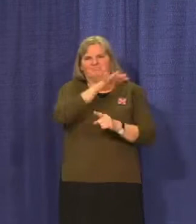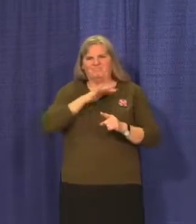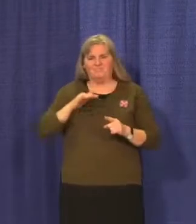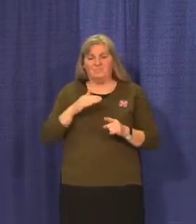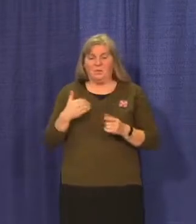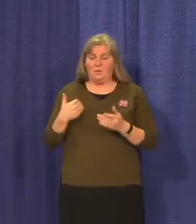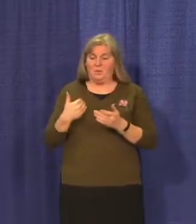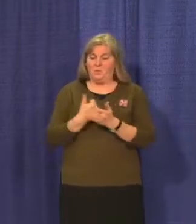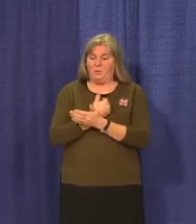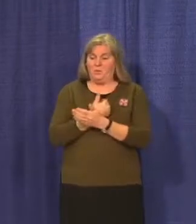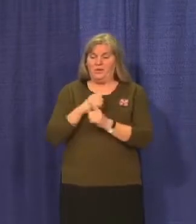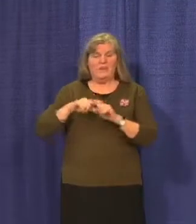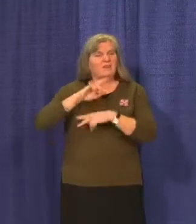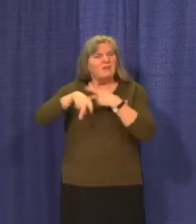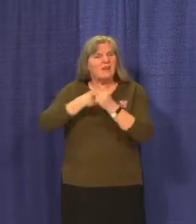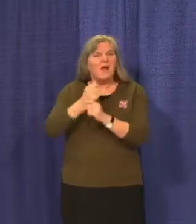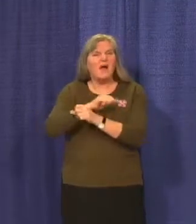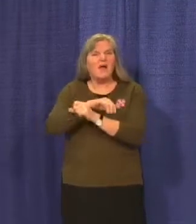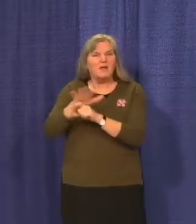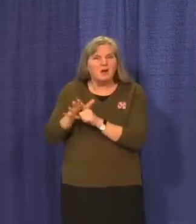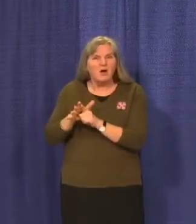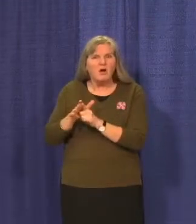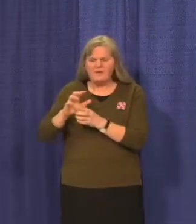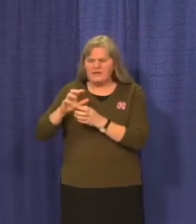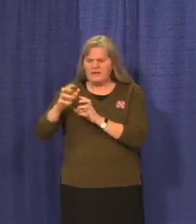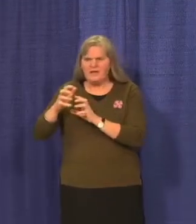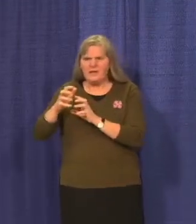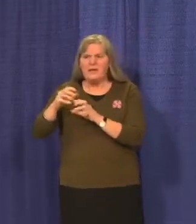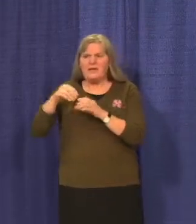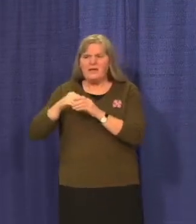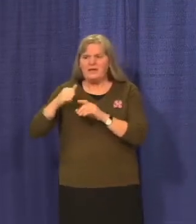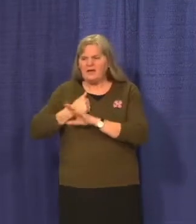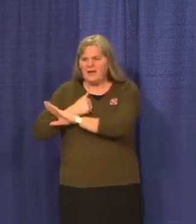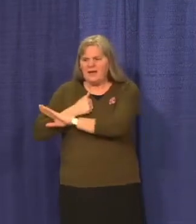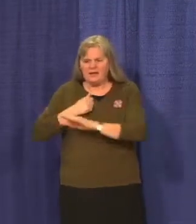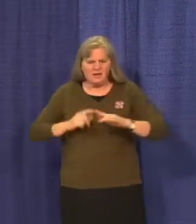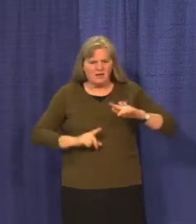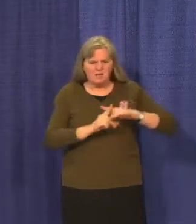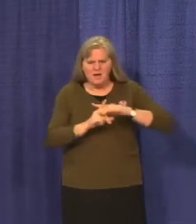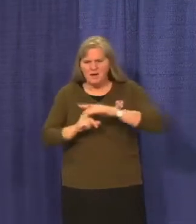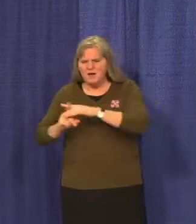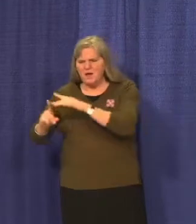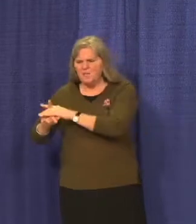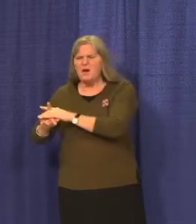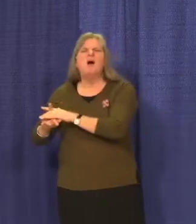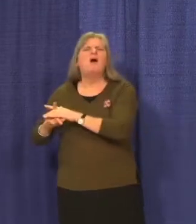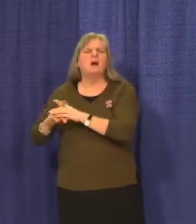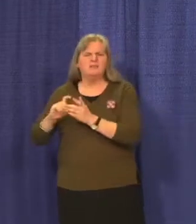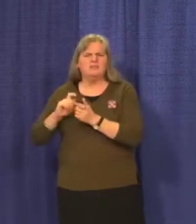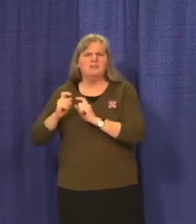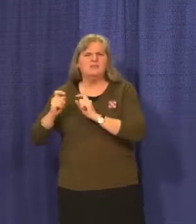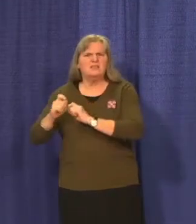News of new variants of the virus showing up in Canada are a clear reminder that this continues to be a dynamic